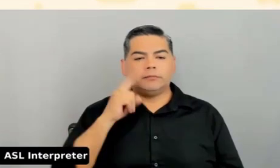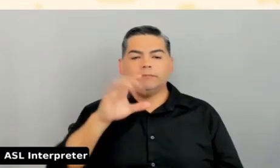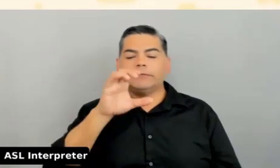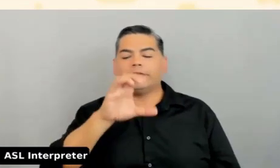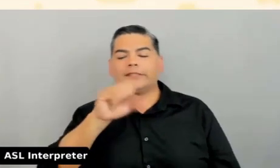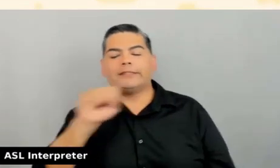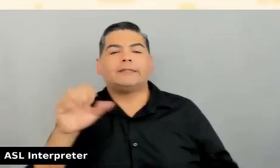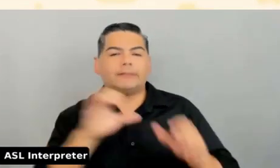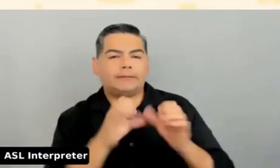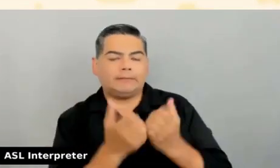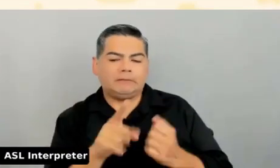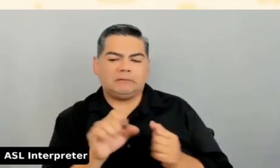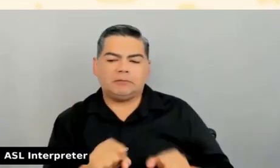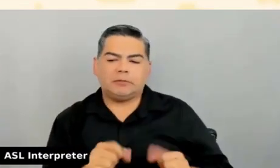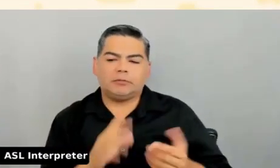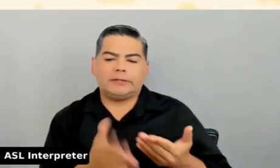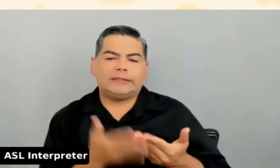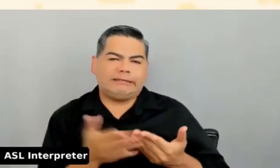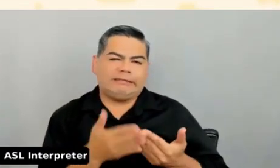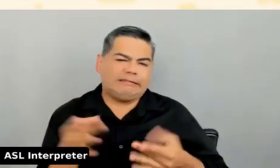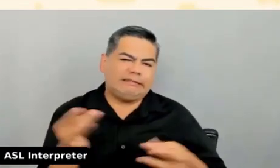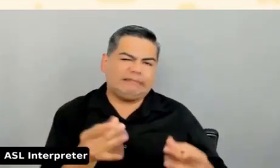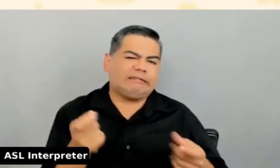so that you can make really easy tweaks when you are building up pages.